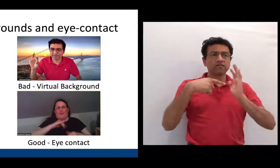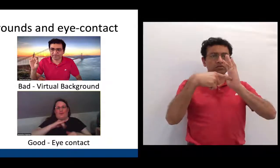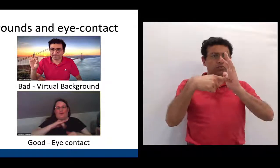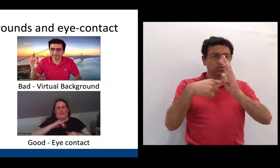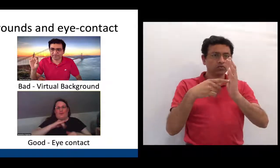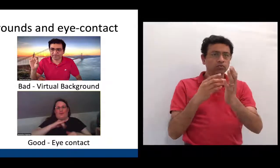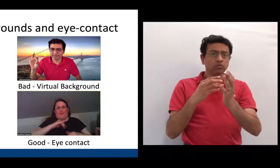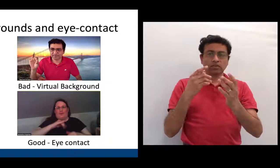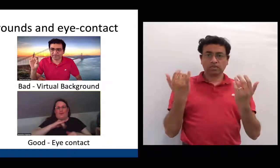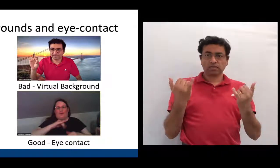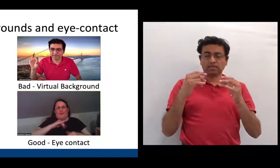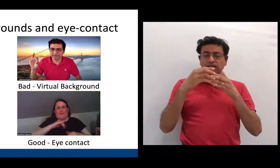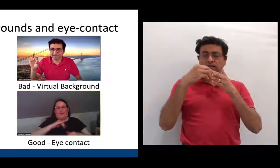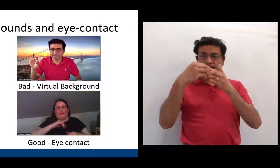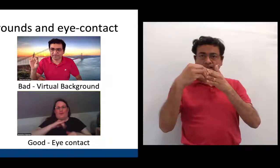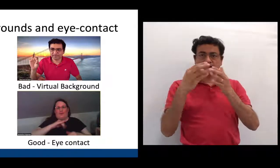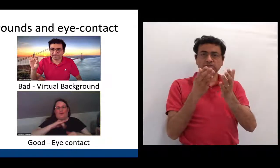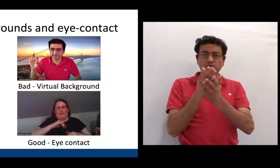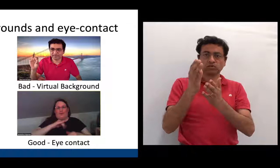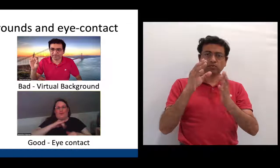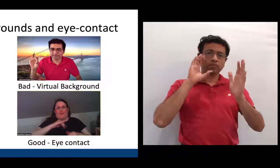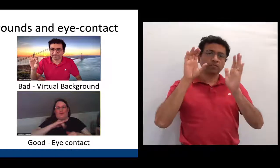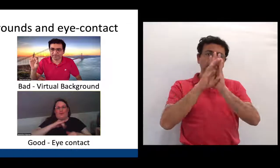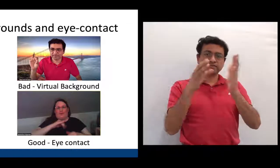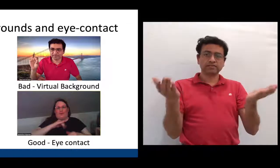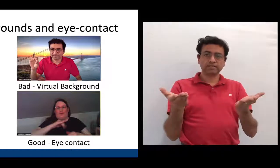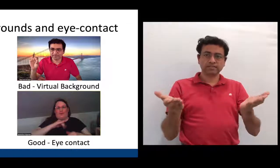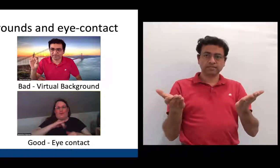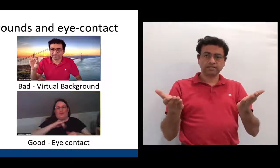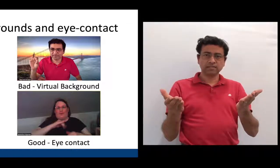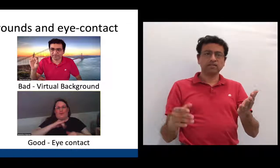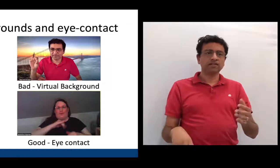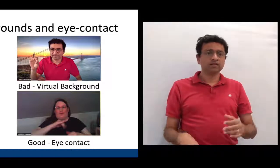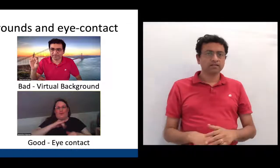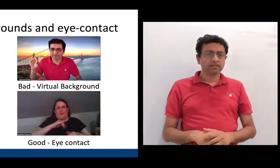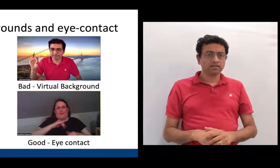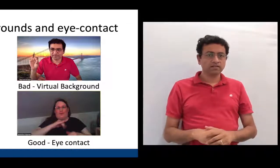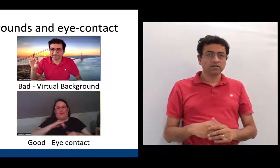We'll show the guidelines through pictures here, with good and bad examples.